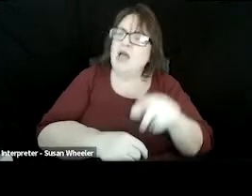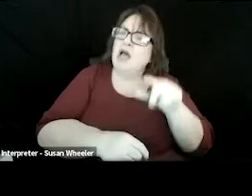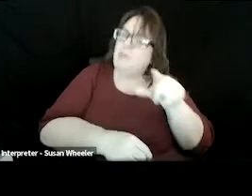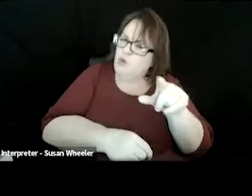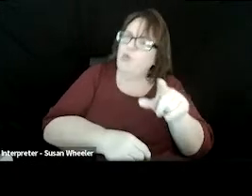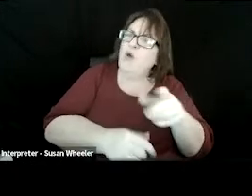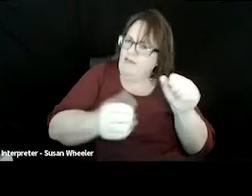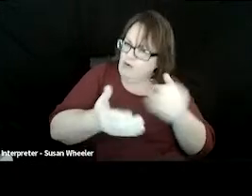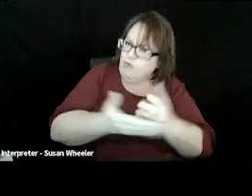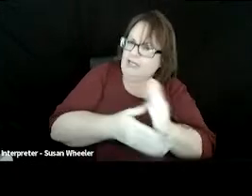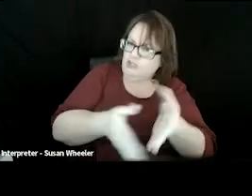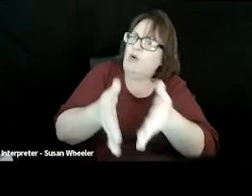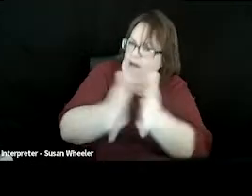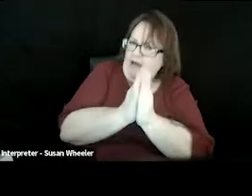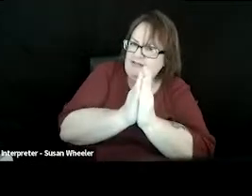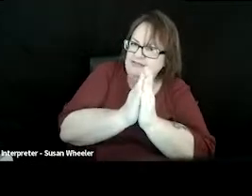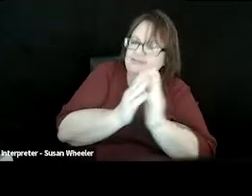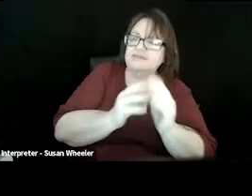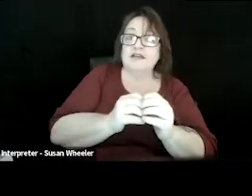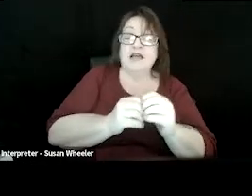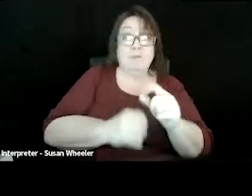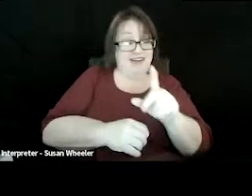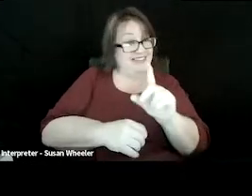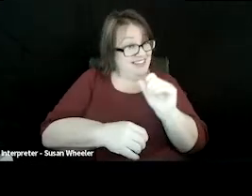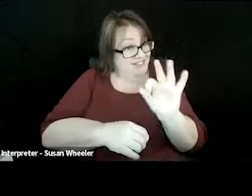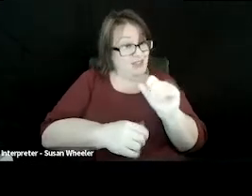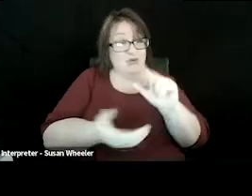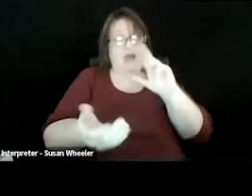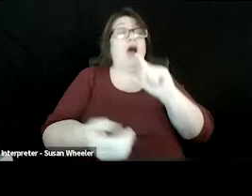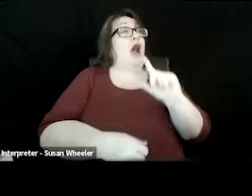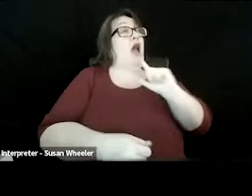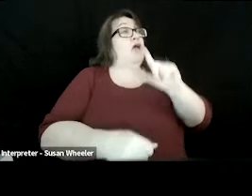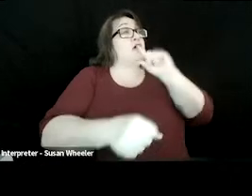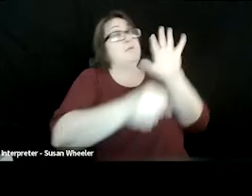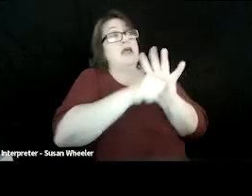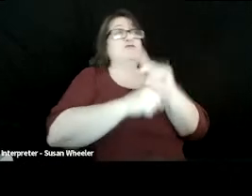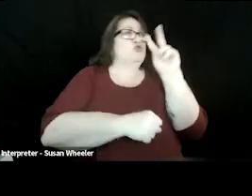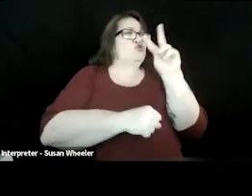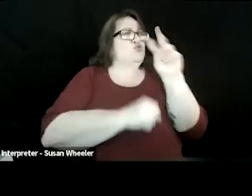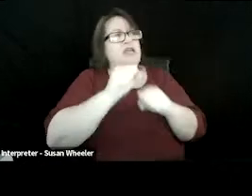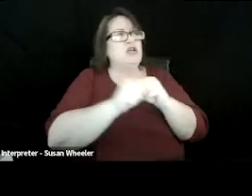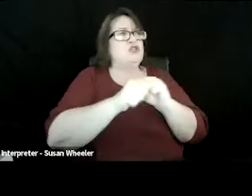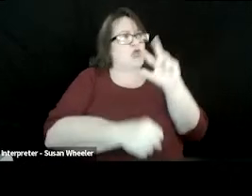but when you make a commitment of two years of three years, they're looking for you to fulfill that.